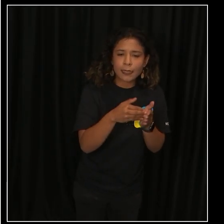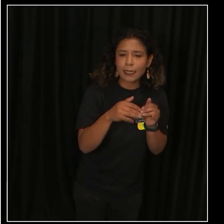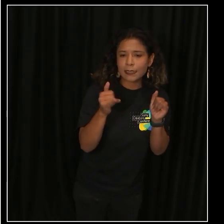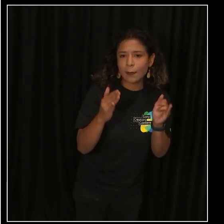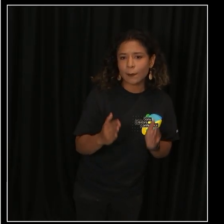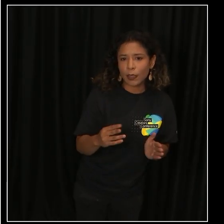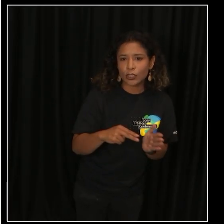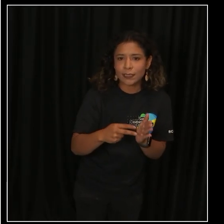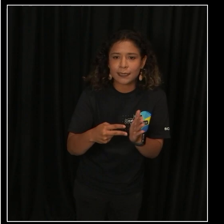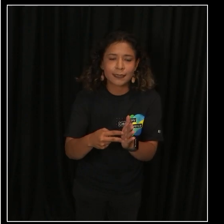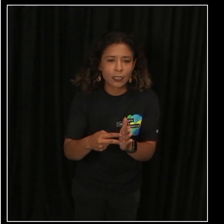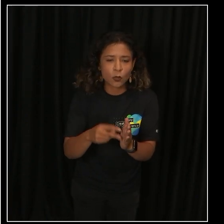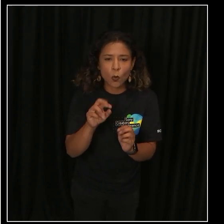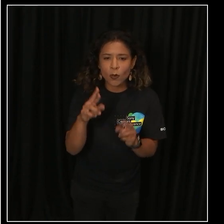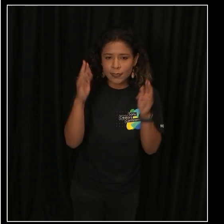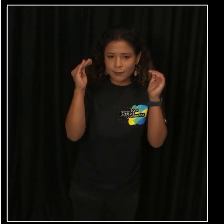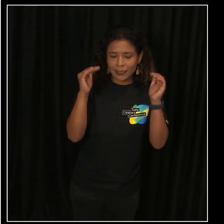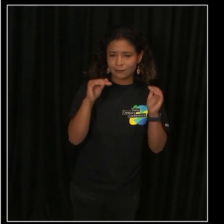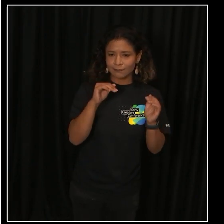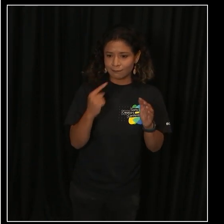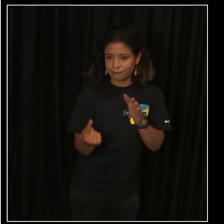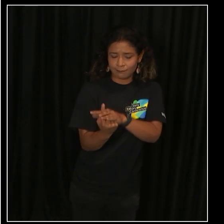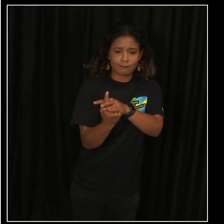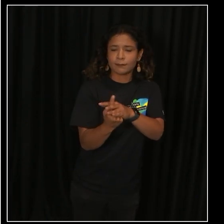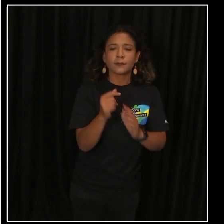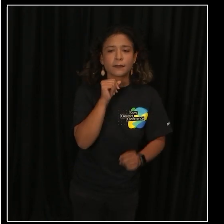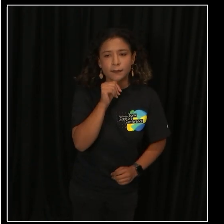Fortunately, this is not a big problem in racing games.